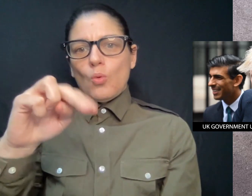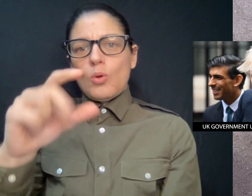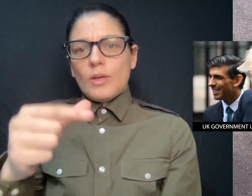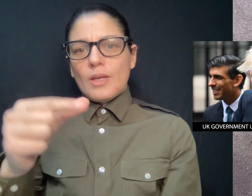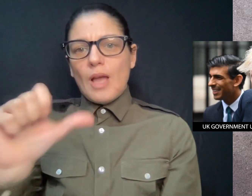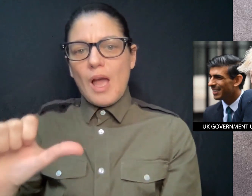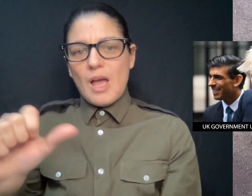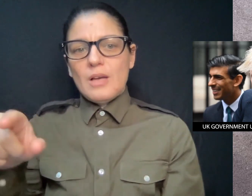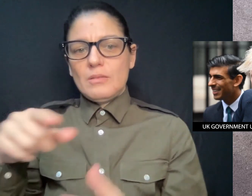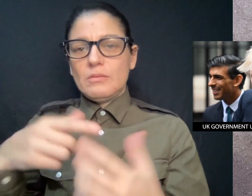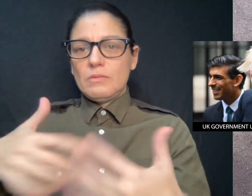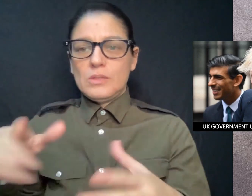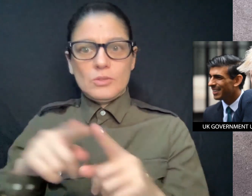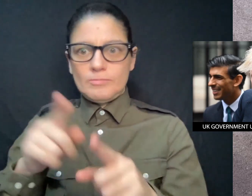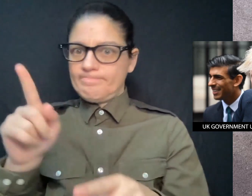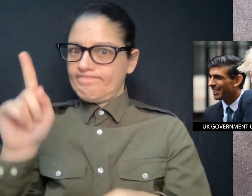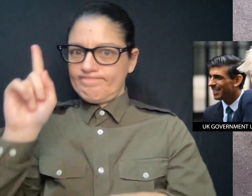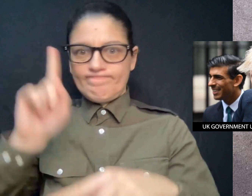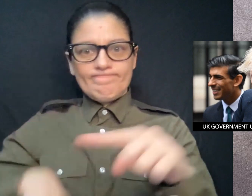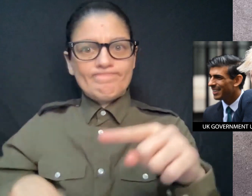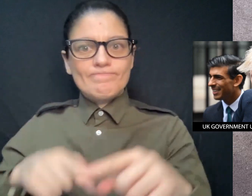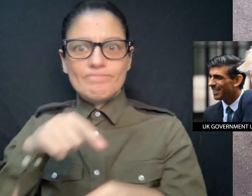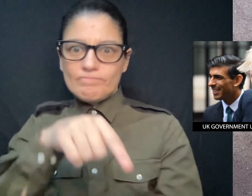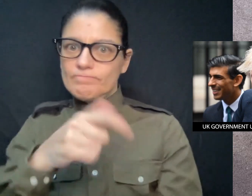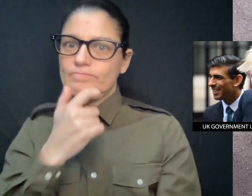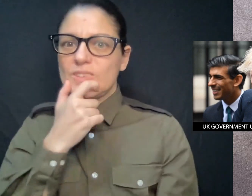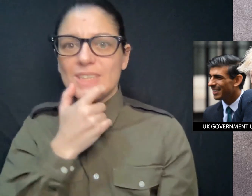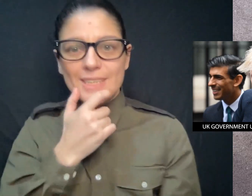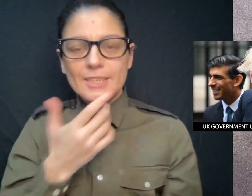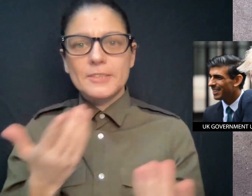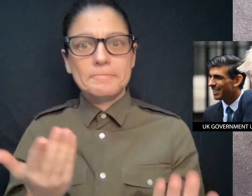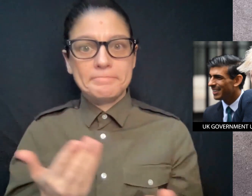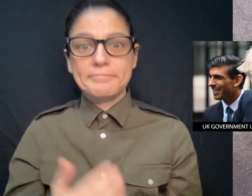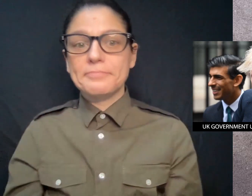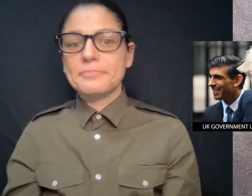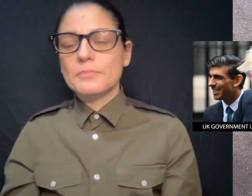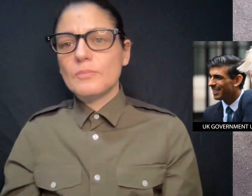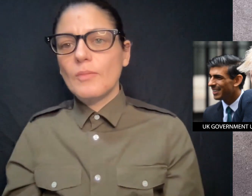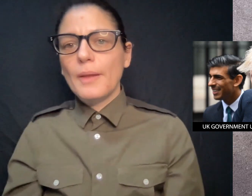in London last December when indoor gatherings were banned in England